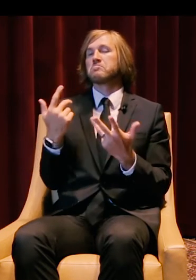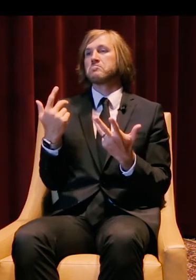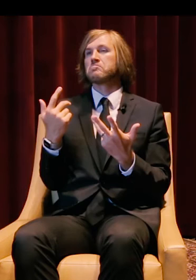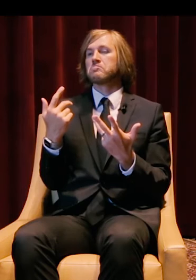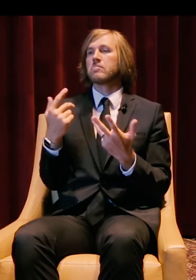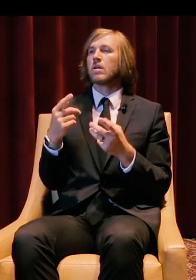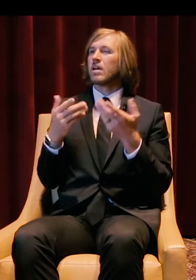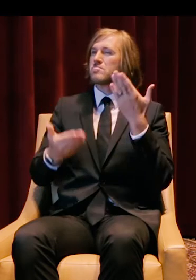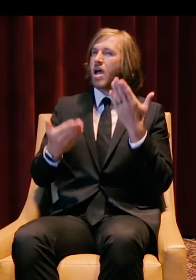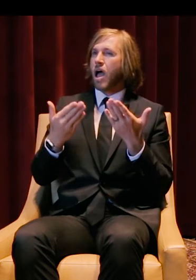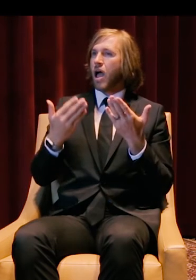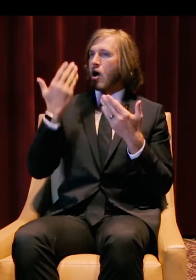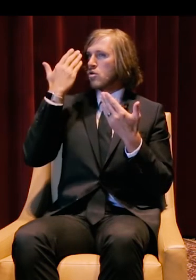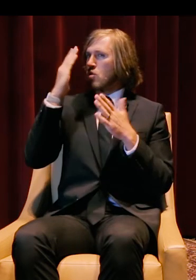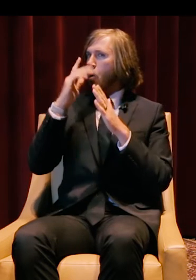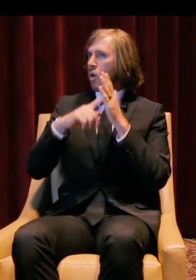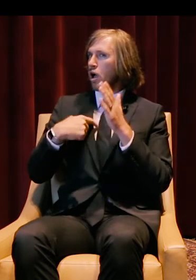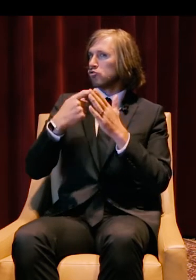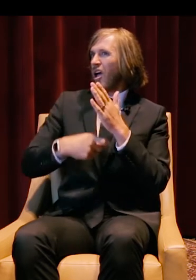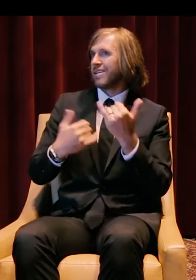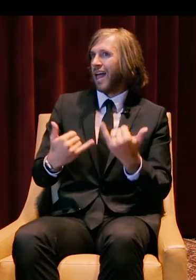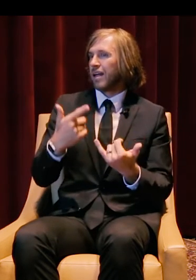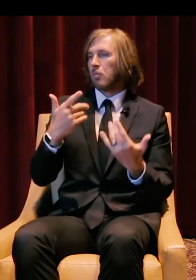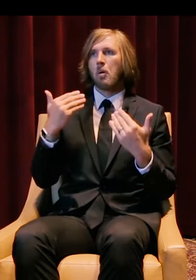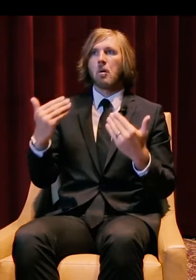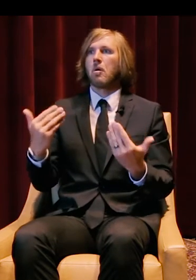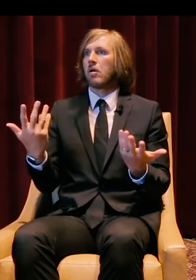he probably doesn't even know what I charge him now.